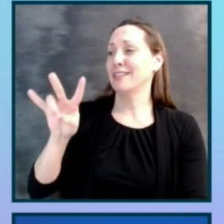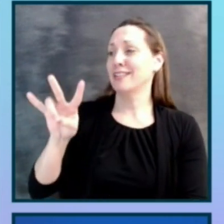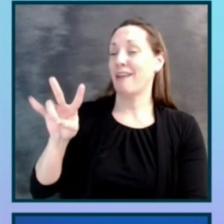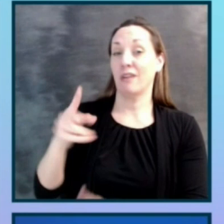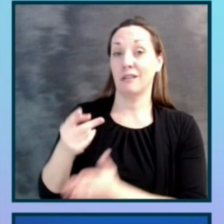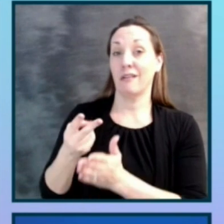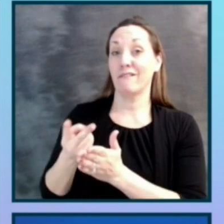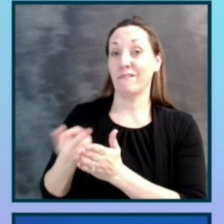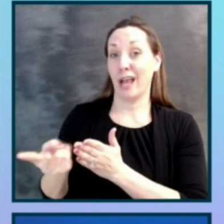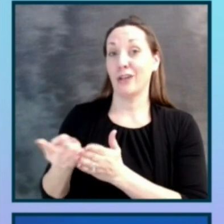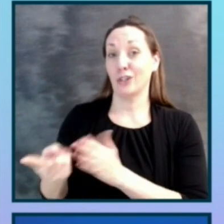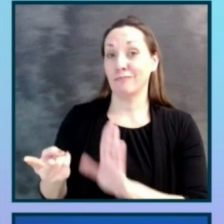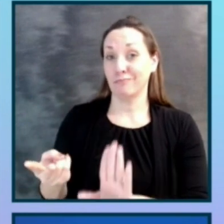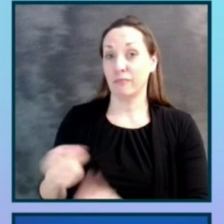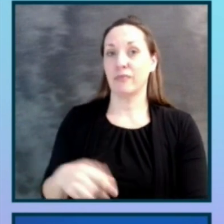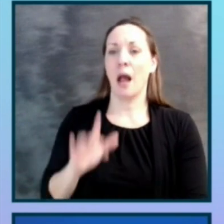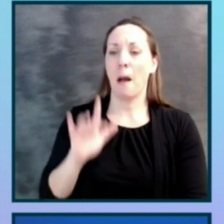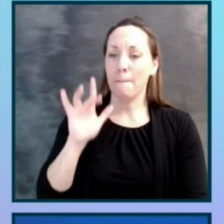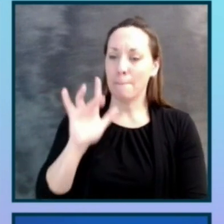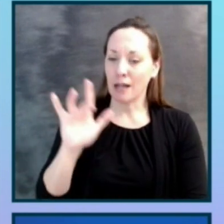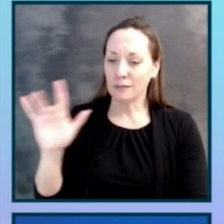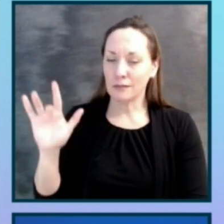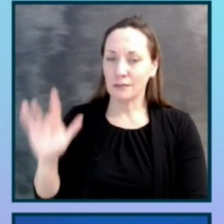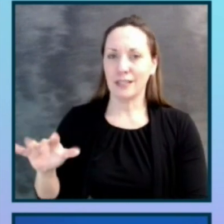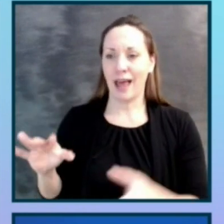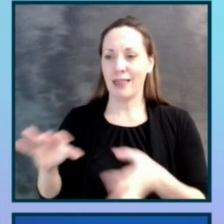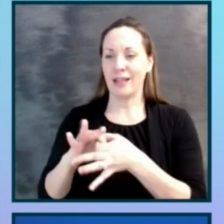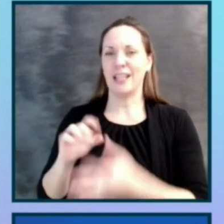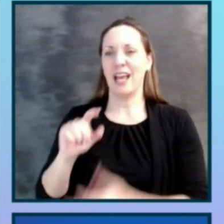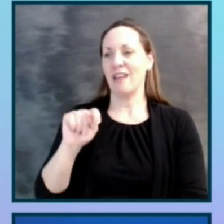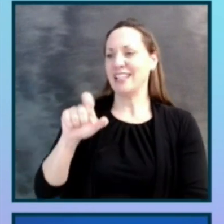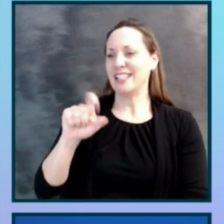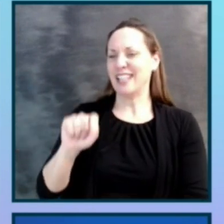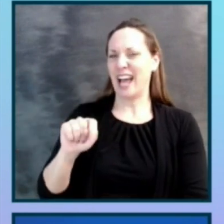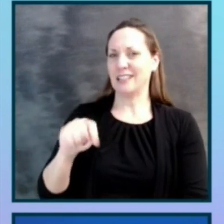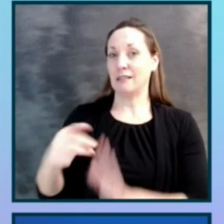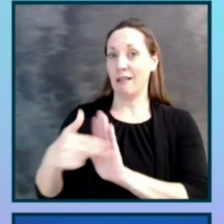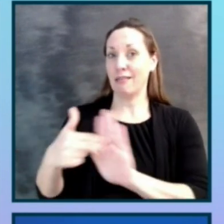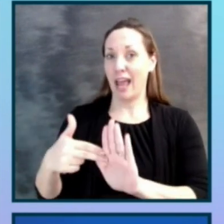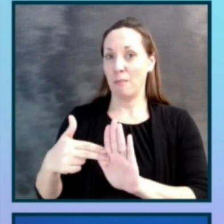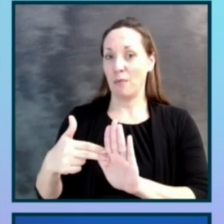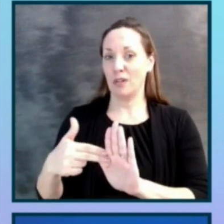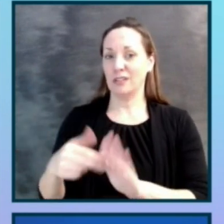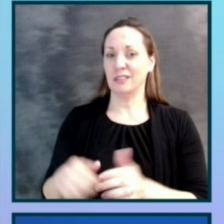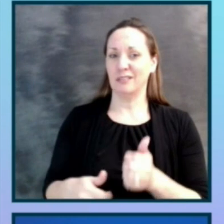Buttons and links having text labels, 43% had errors for an average of six instances per page.